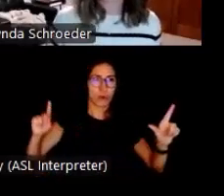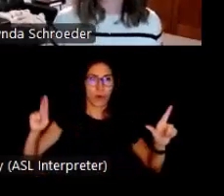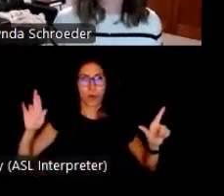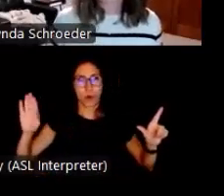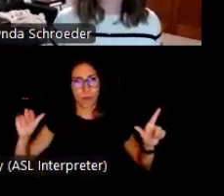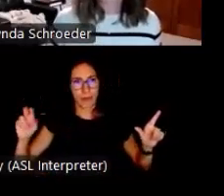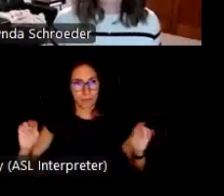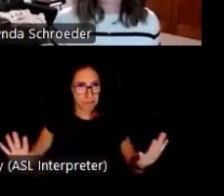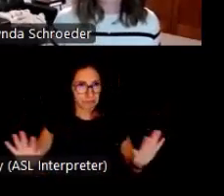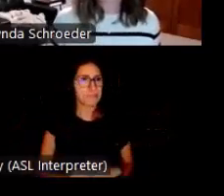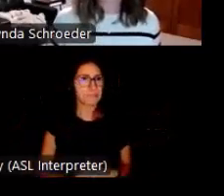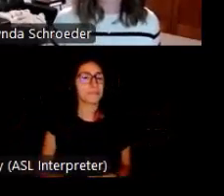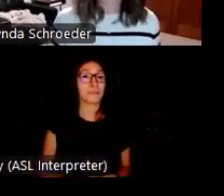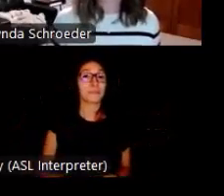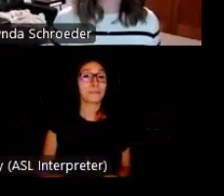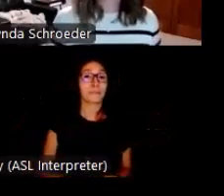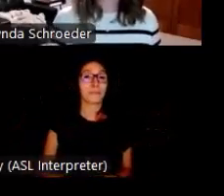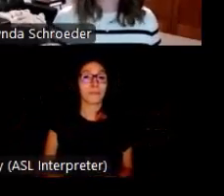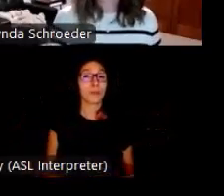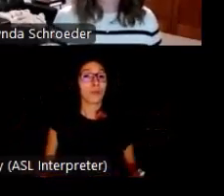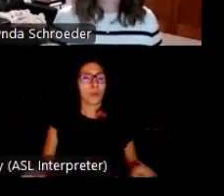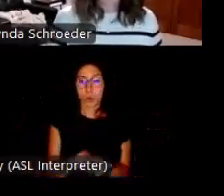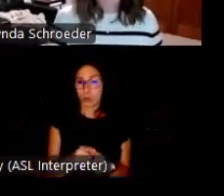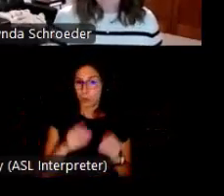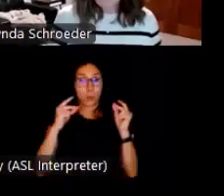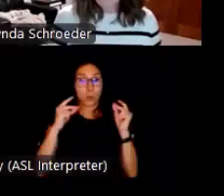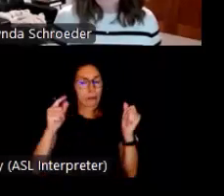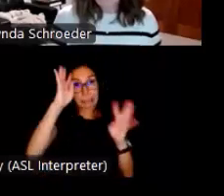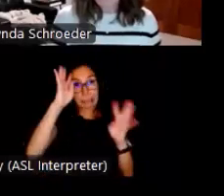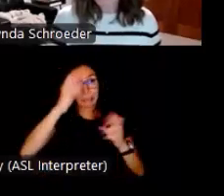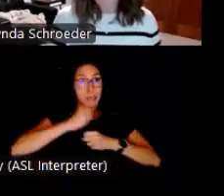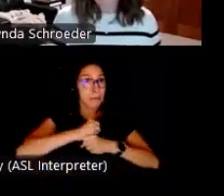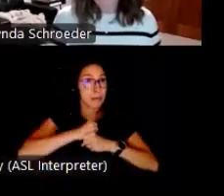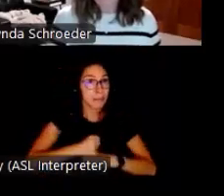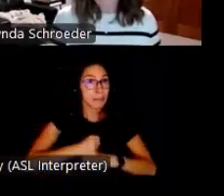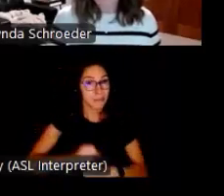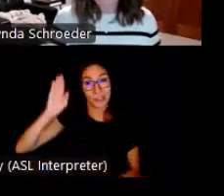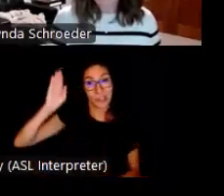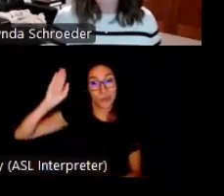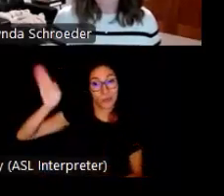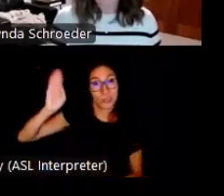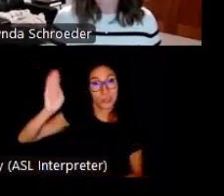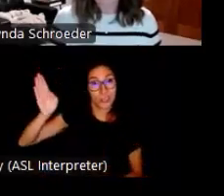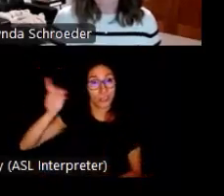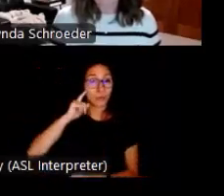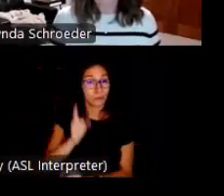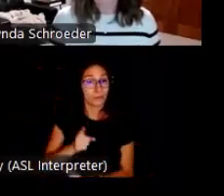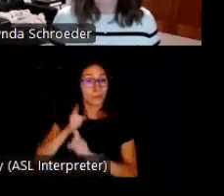because we wanted to inform rural public health on prevention strategies focused on women's